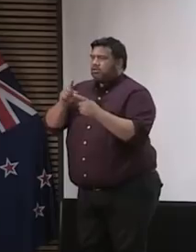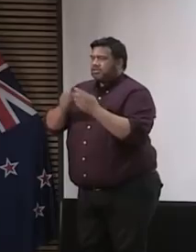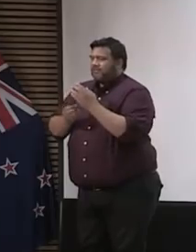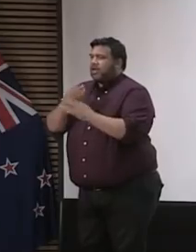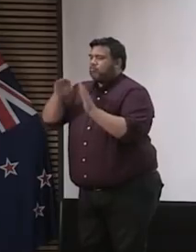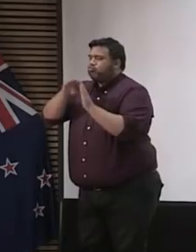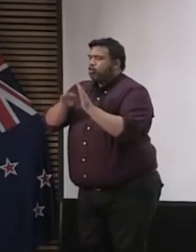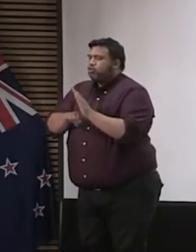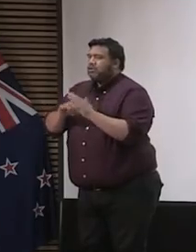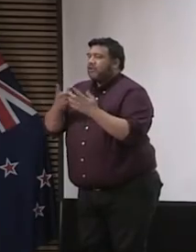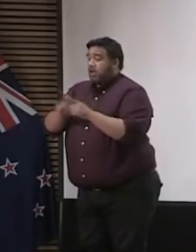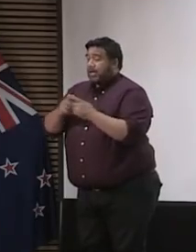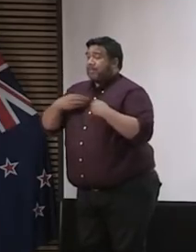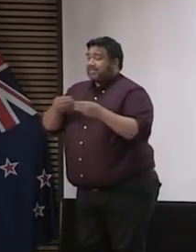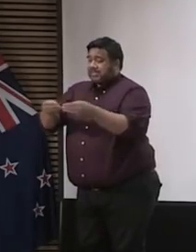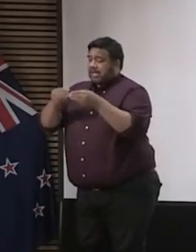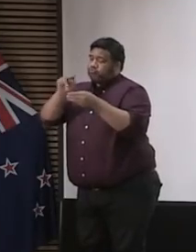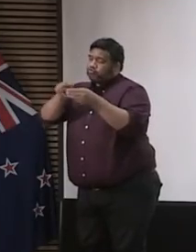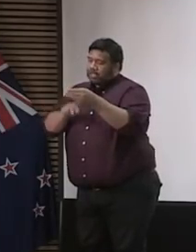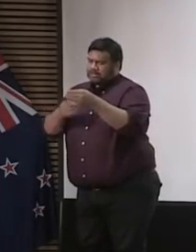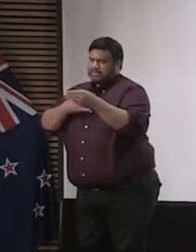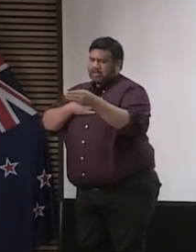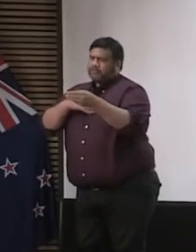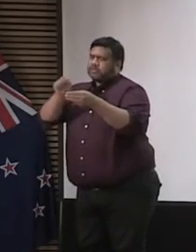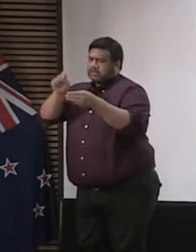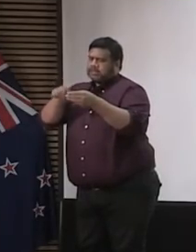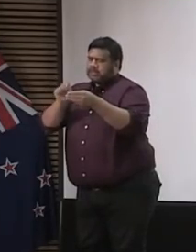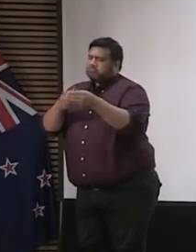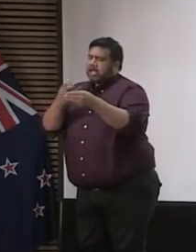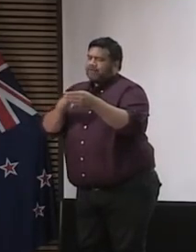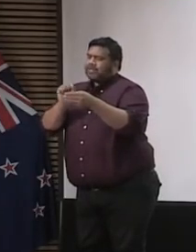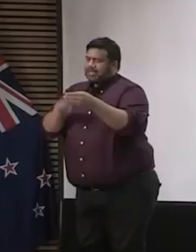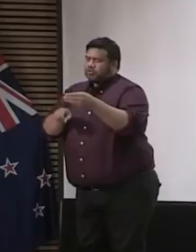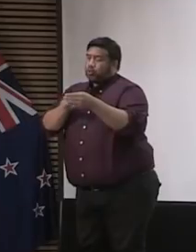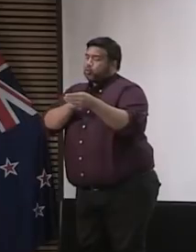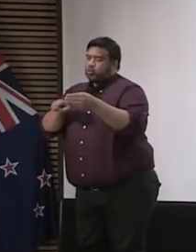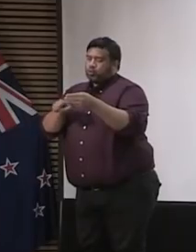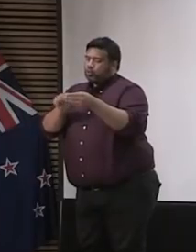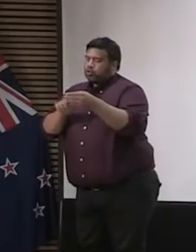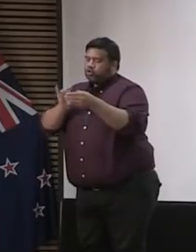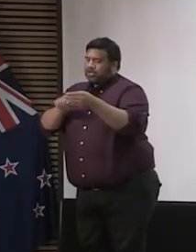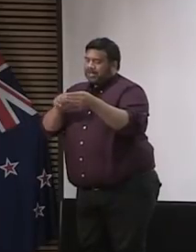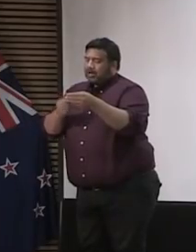justbusinesses to accessinformation they need to beable to provide a plan withintheir own work site to keeptheir workforce safe.